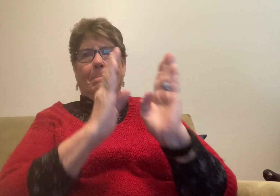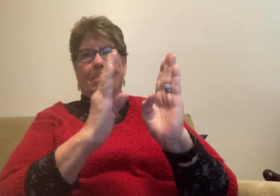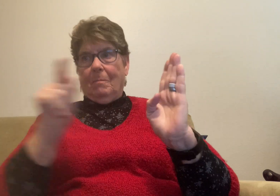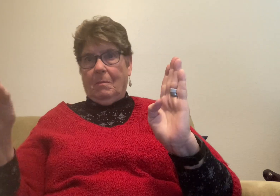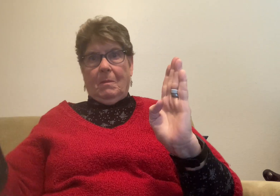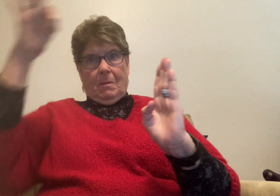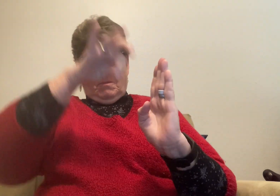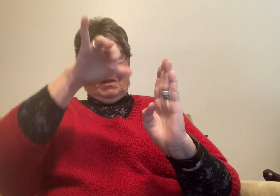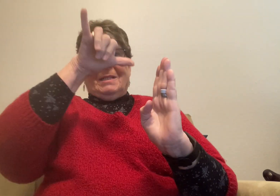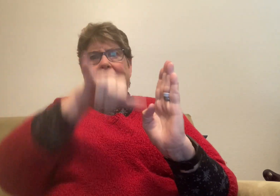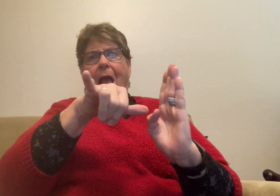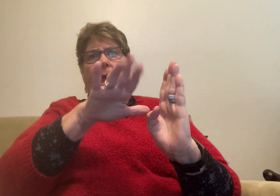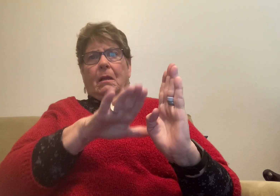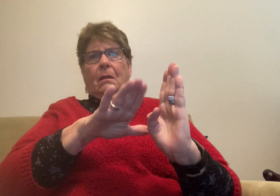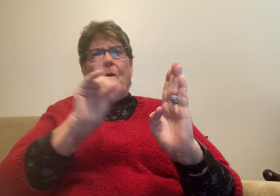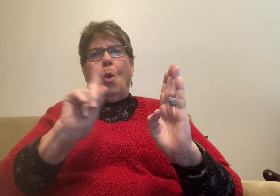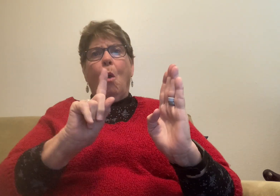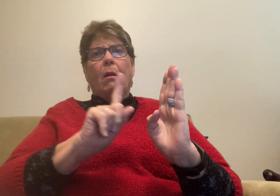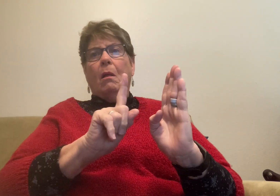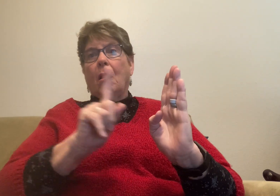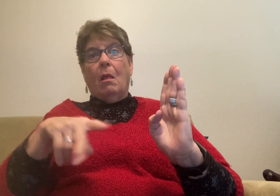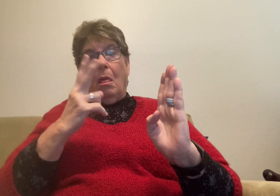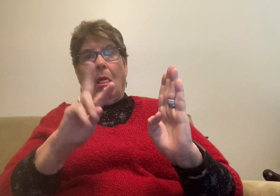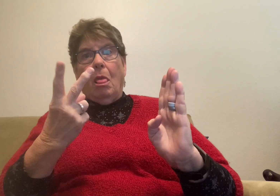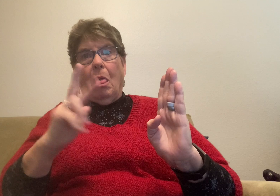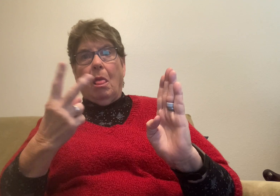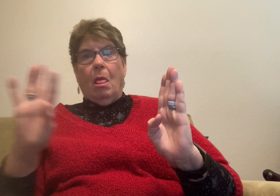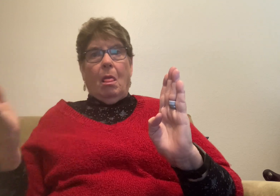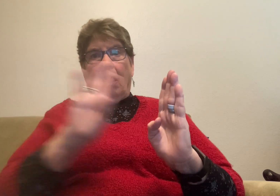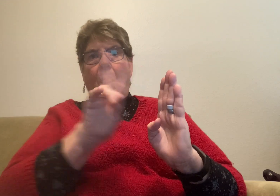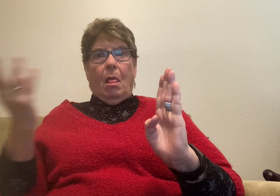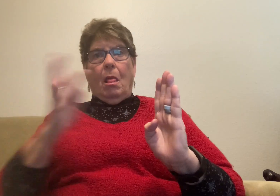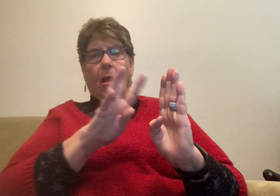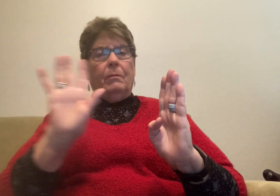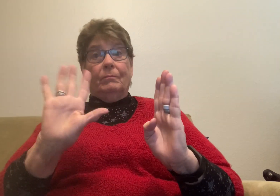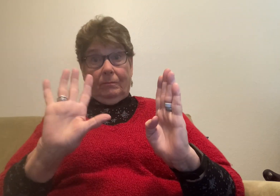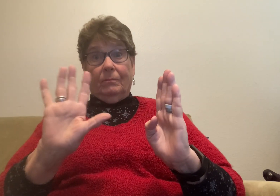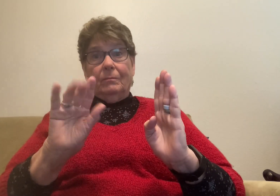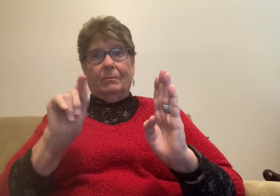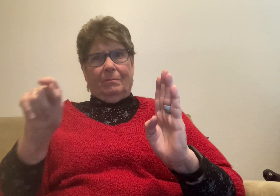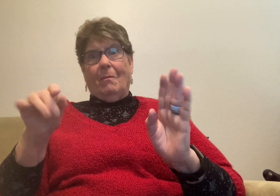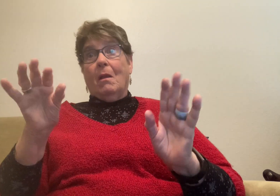They would stay on the board and not leave or keep changing.